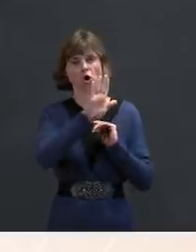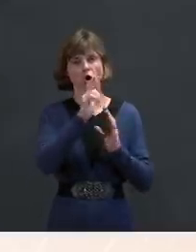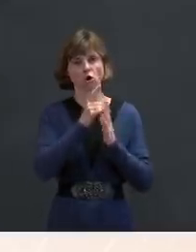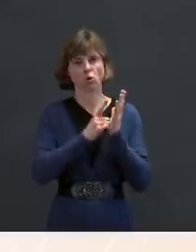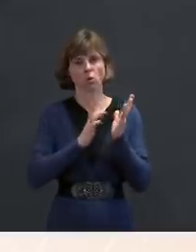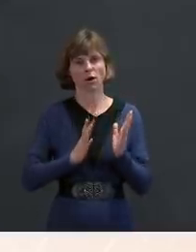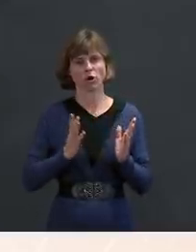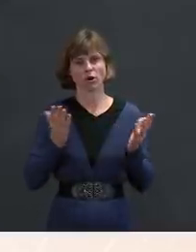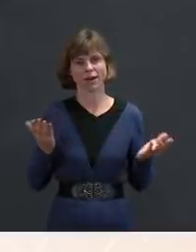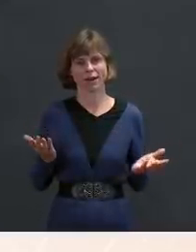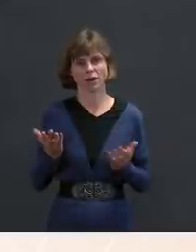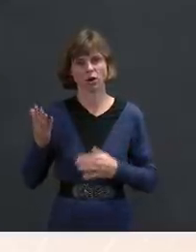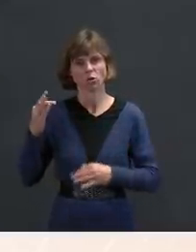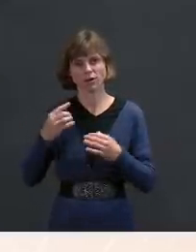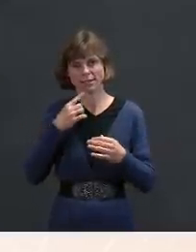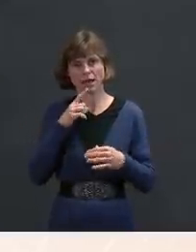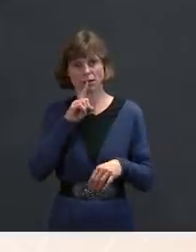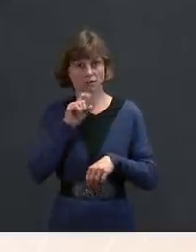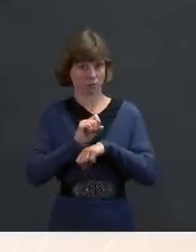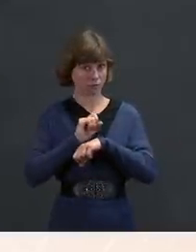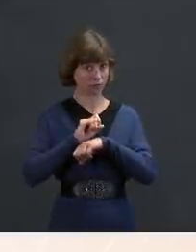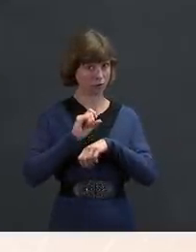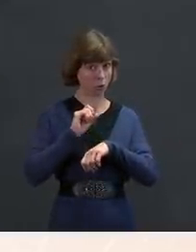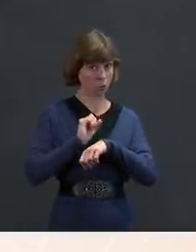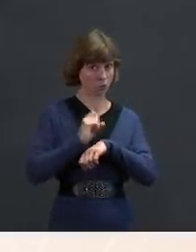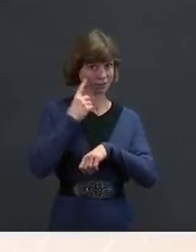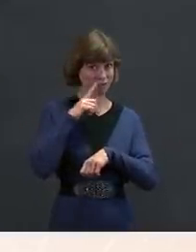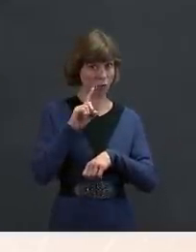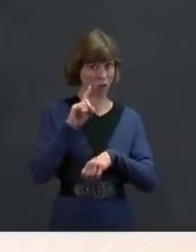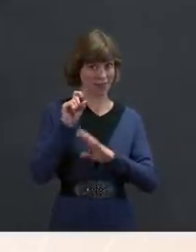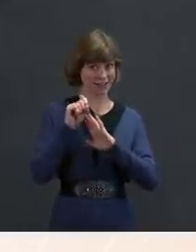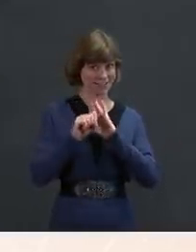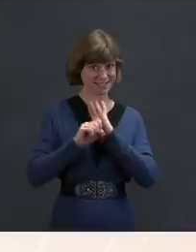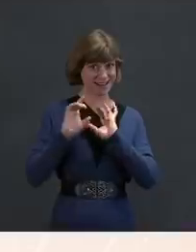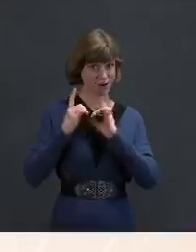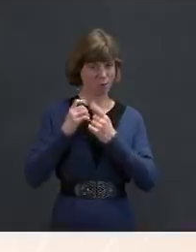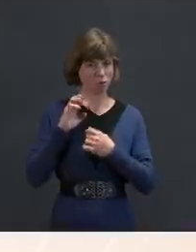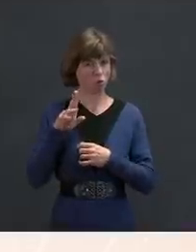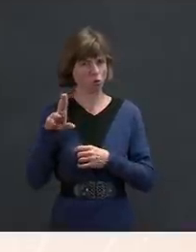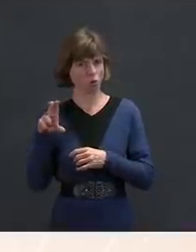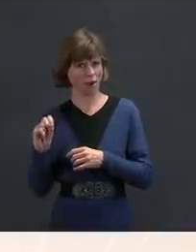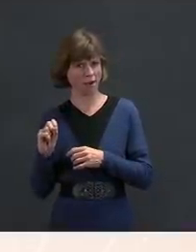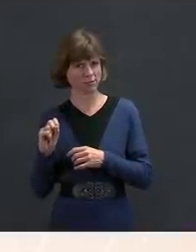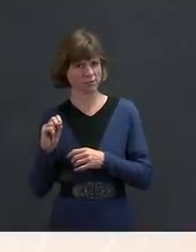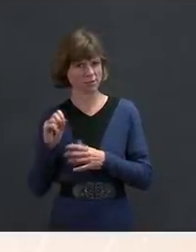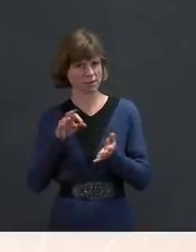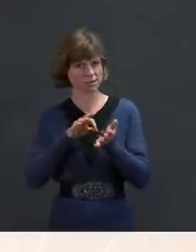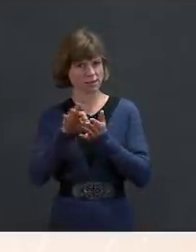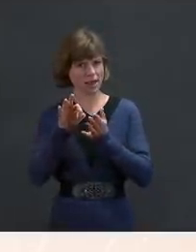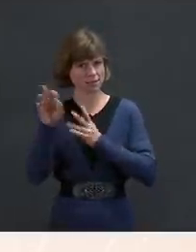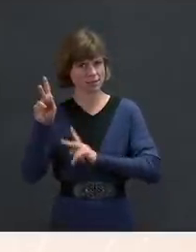that she was actually employed by the State Department or the U.S. intelligence services. I wonder if you can clarify